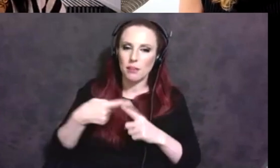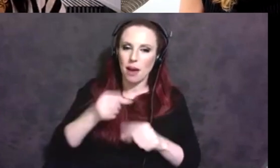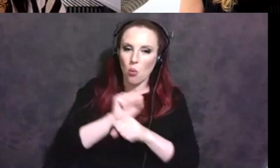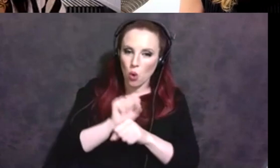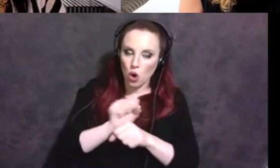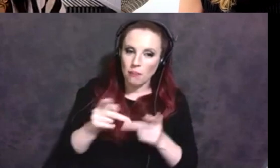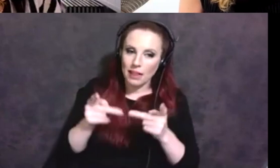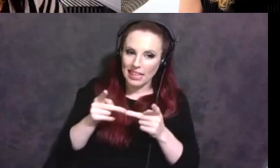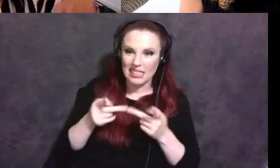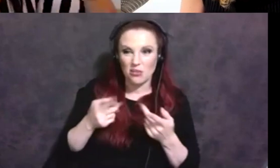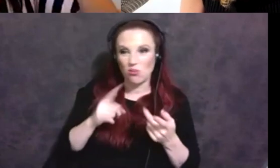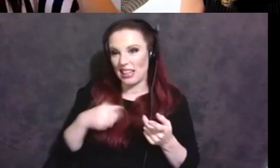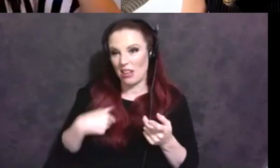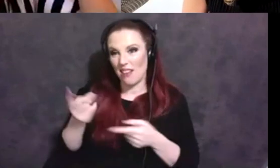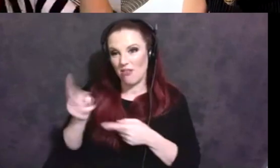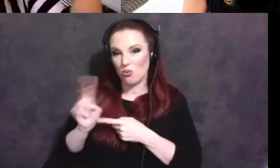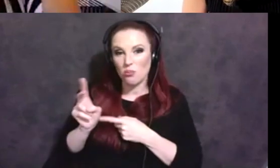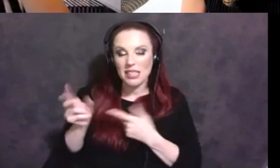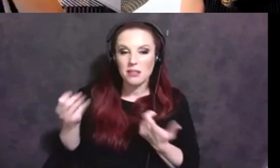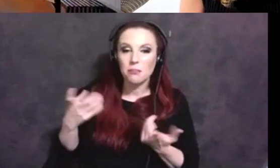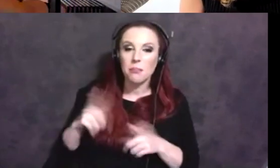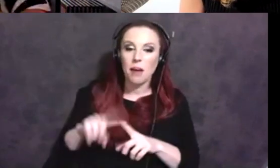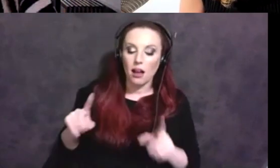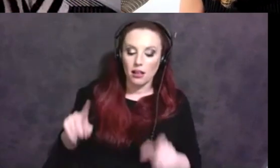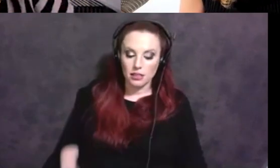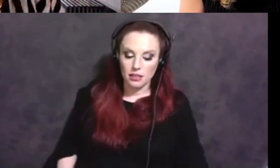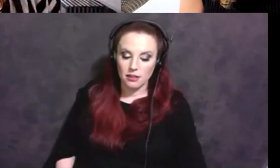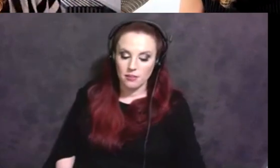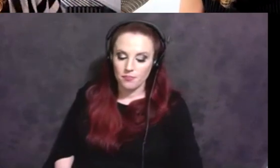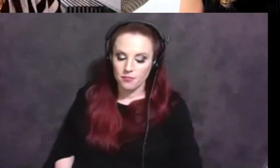questions. We will not get to all three but Linda and Memory have questions around what